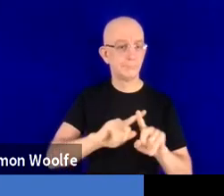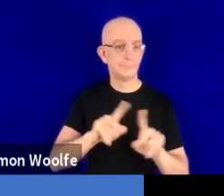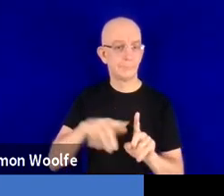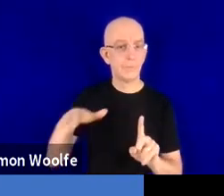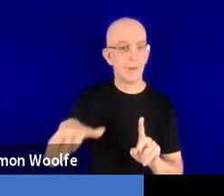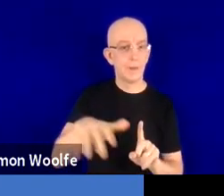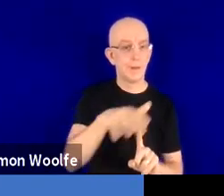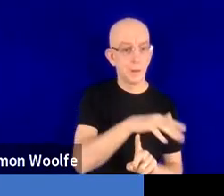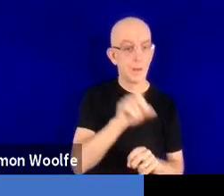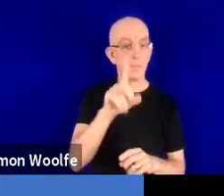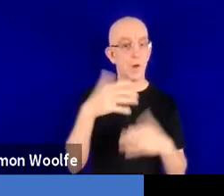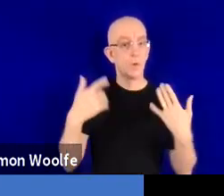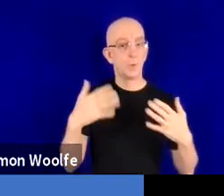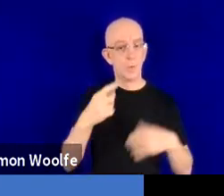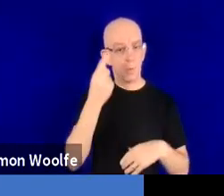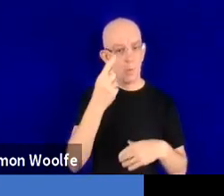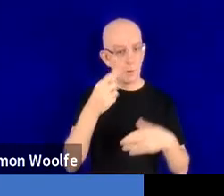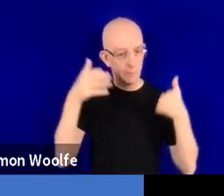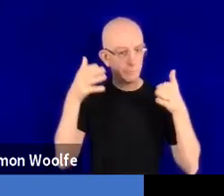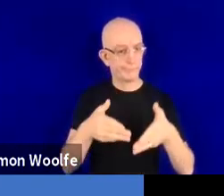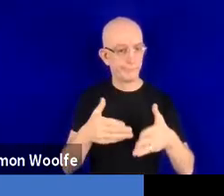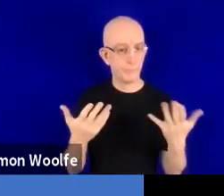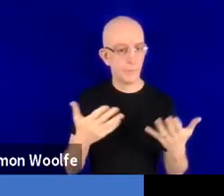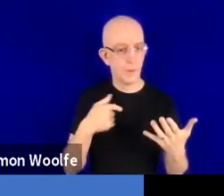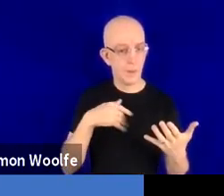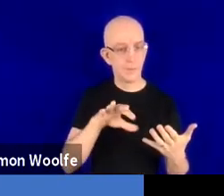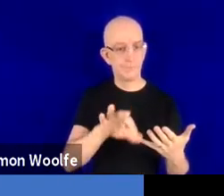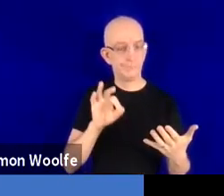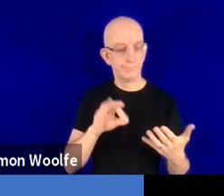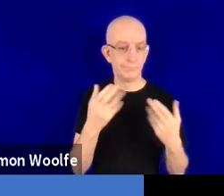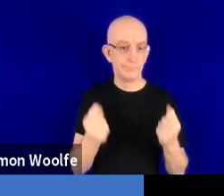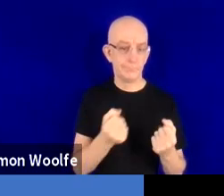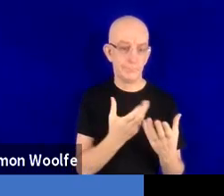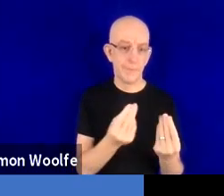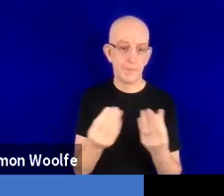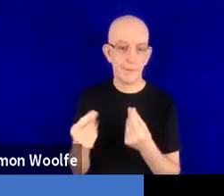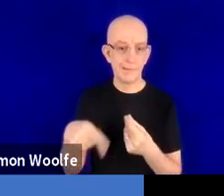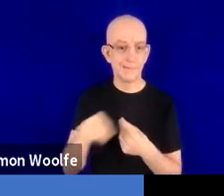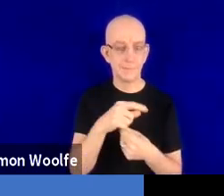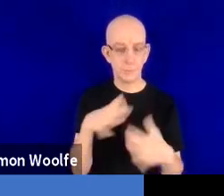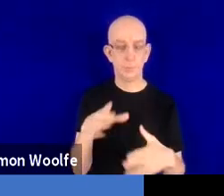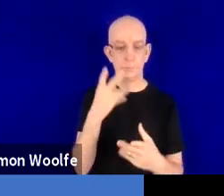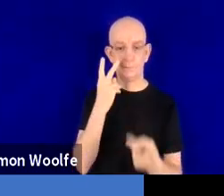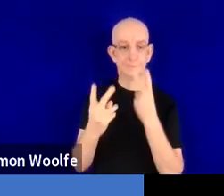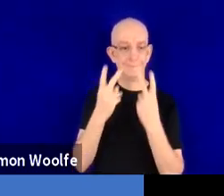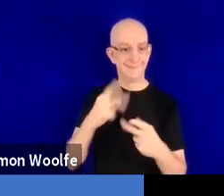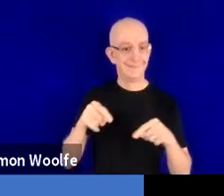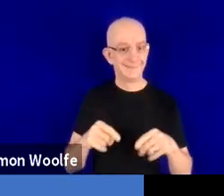or interesting in terms of the countries, in terms of the nature of social protection for persons with disabilities